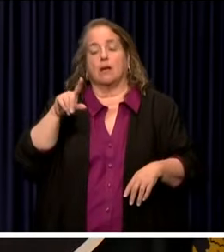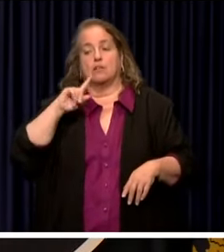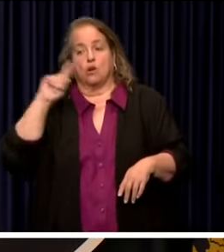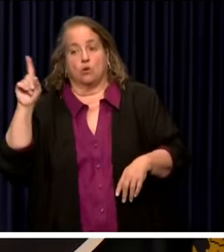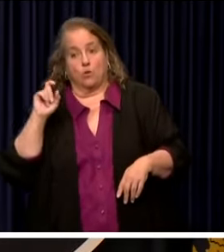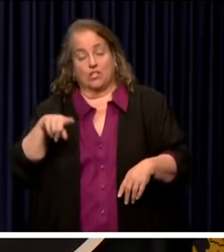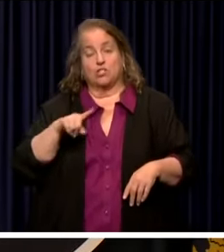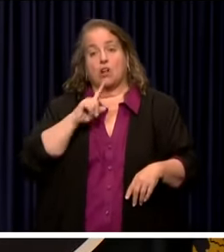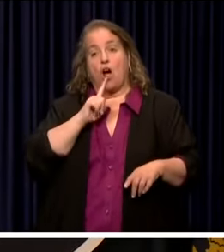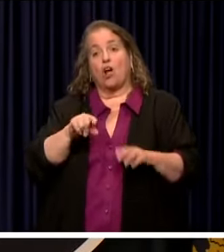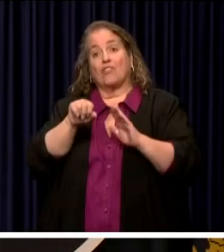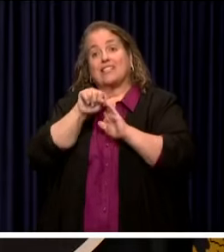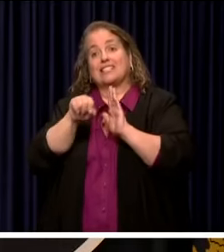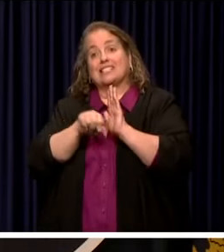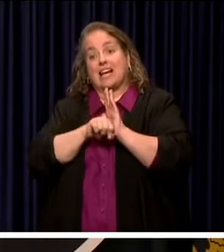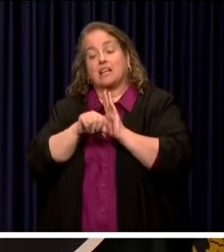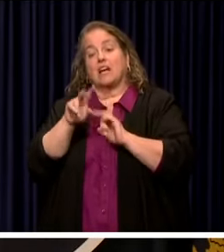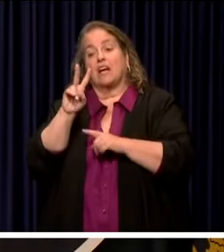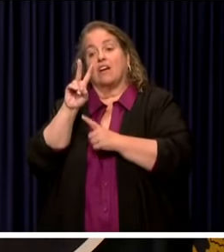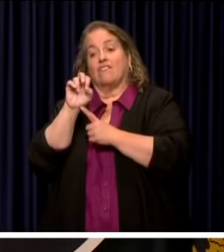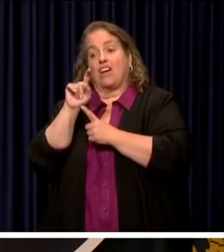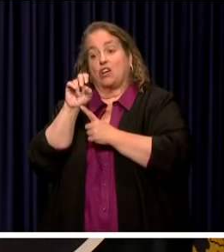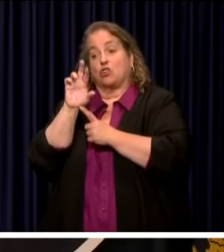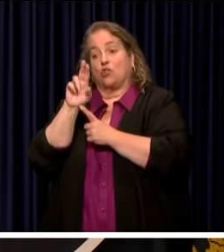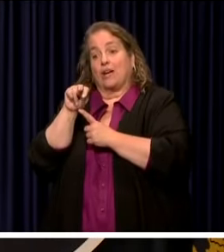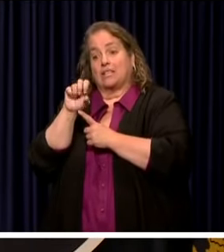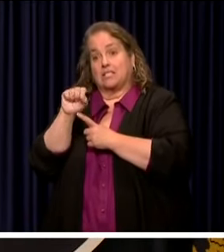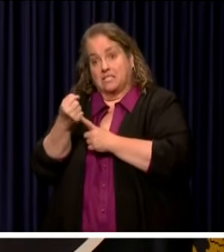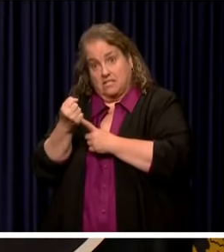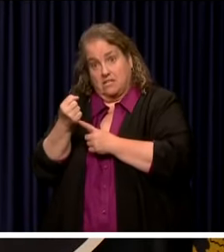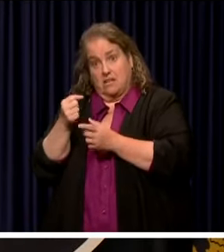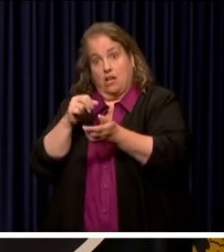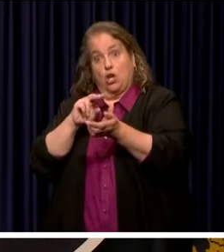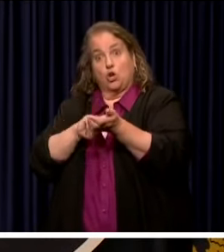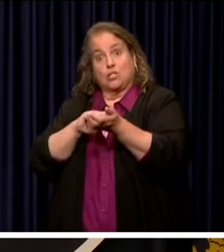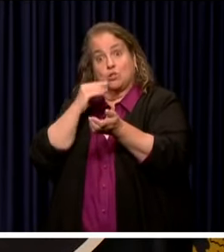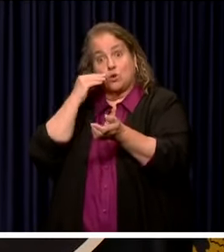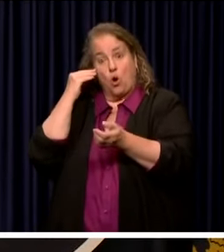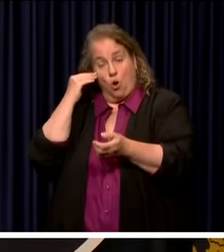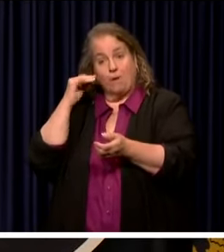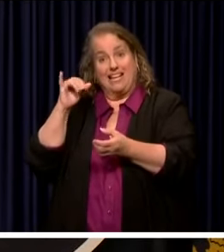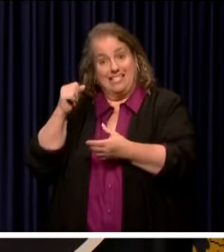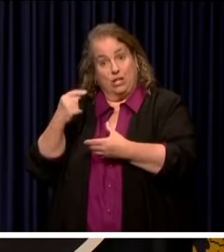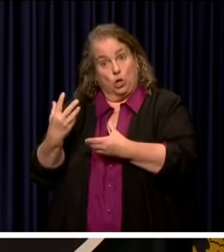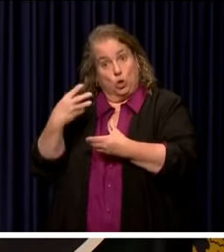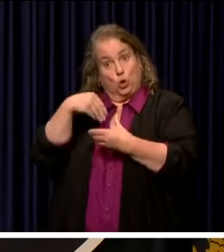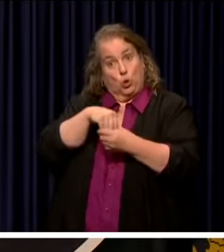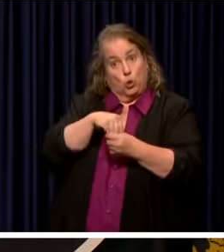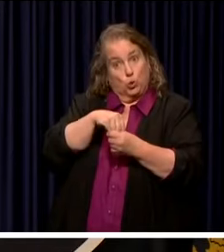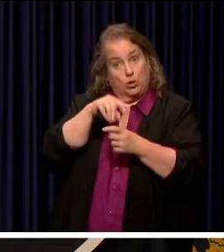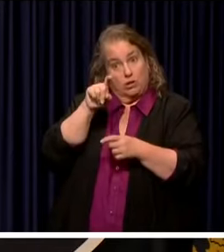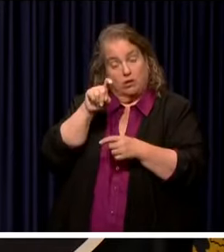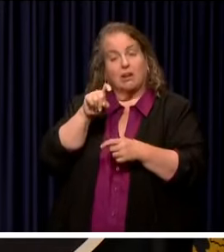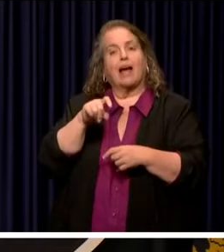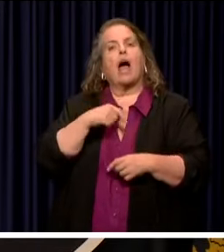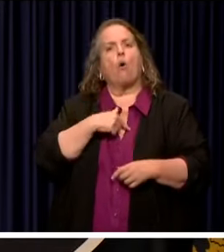FIRST GROUP WITH GRAVITY AND WE